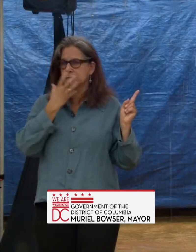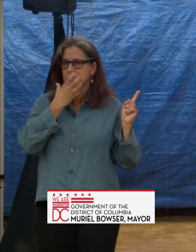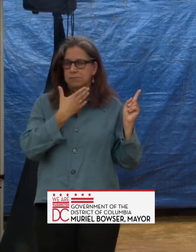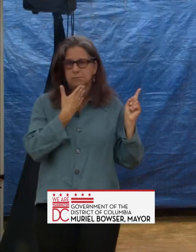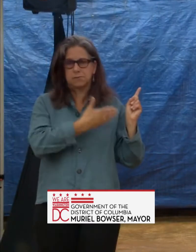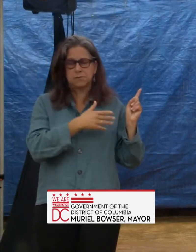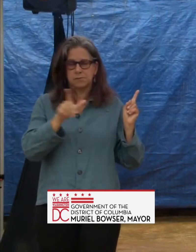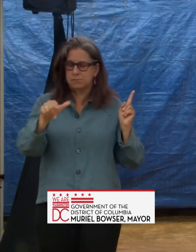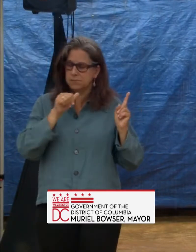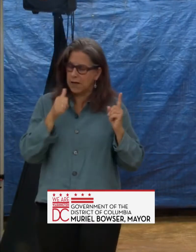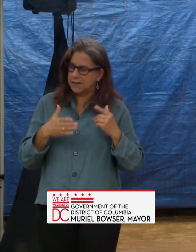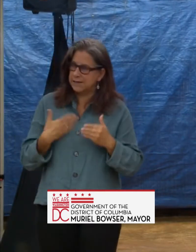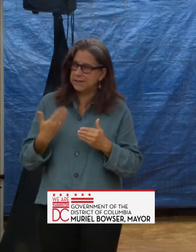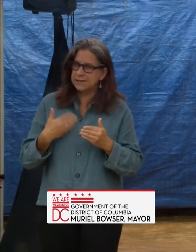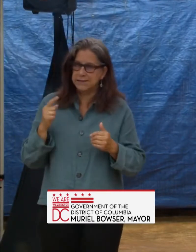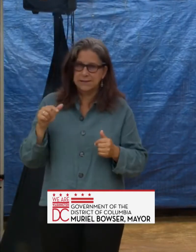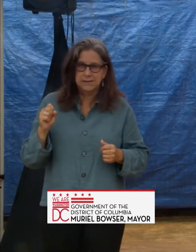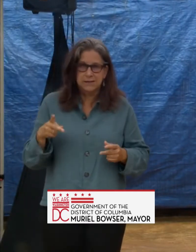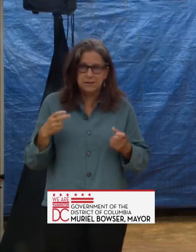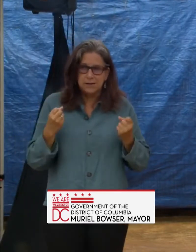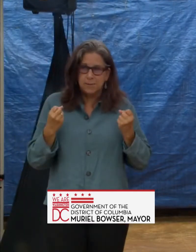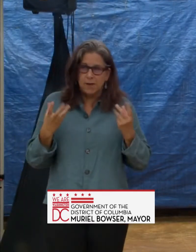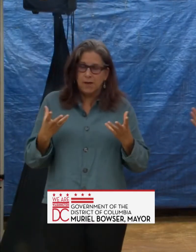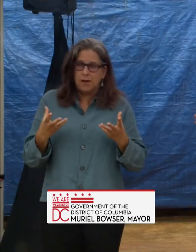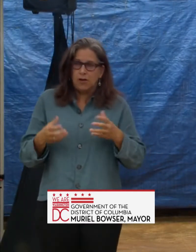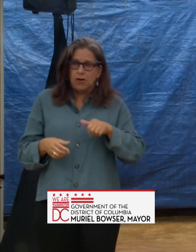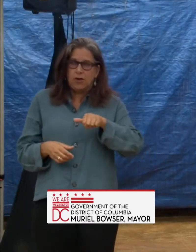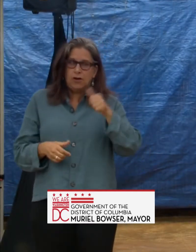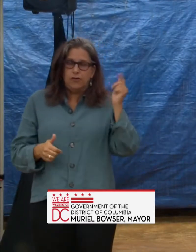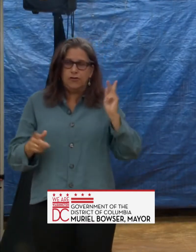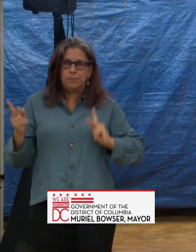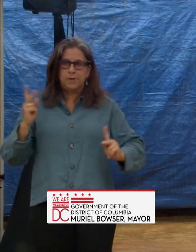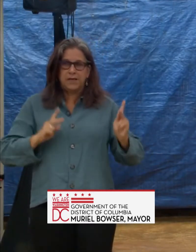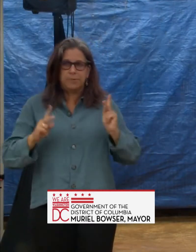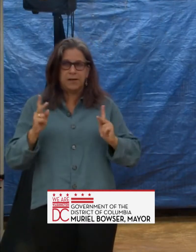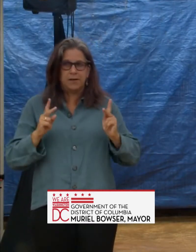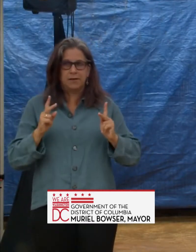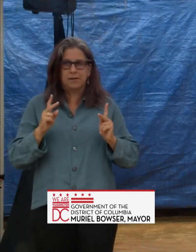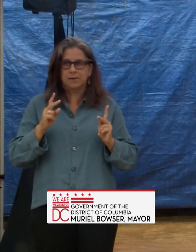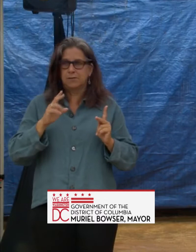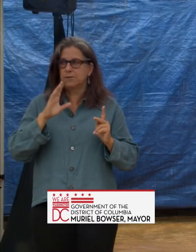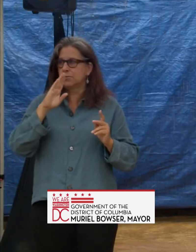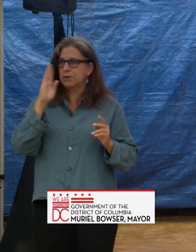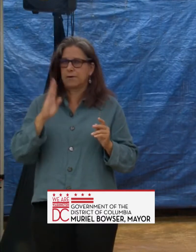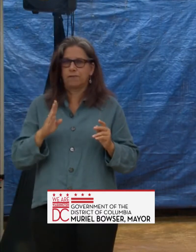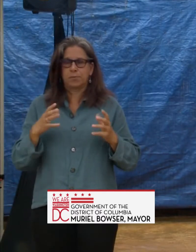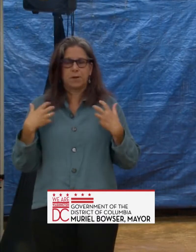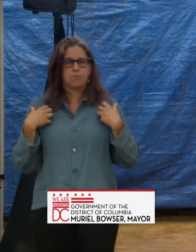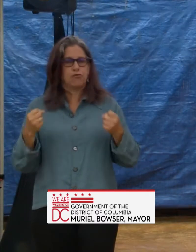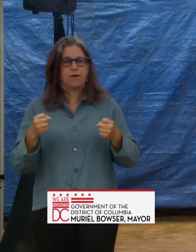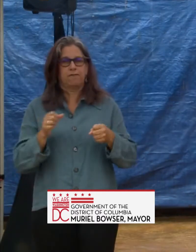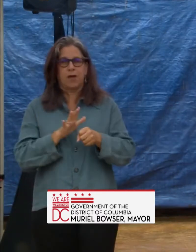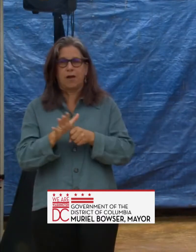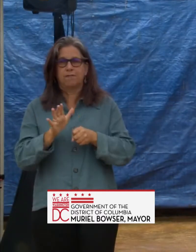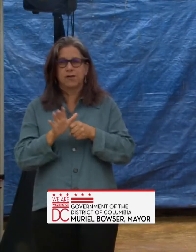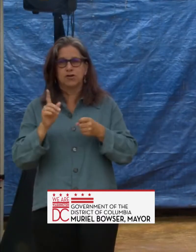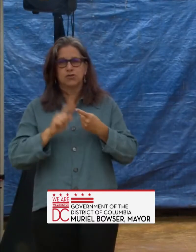WHAT MANY OTHER PEOPLE WOULD NEVER HAVE BEEN BRAVE ENOUGH TO DO, AND COME INTO COMMUNITIES THROUGHOUT THE CITY AND SAY WE